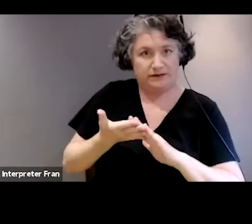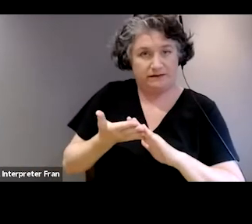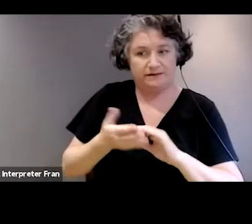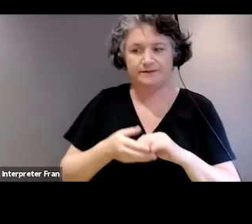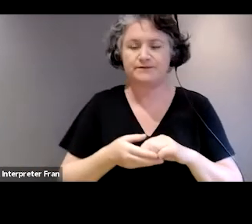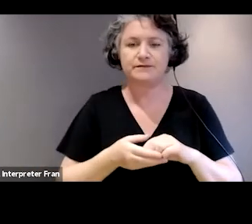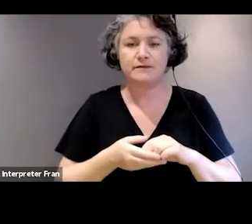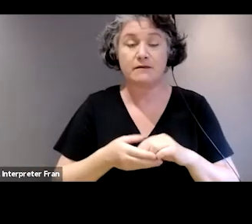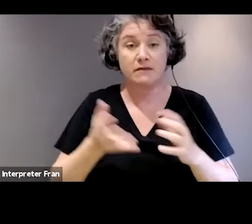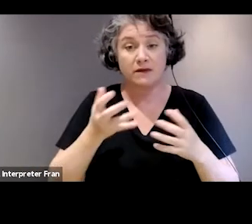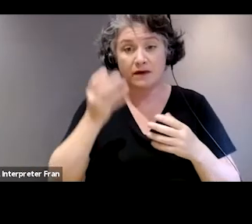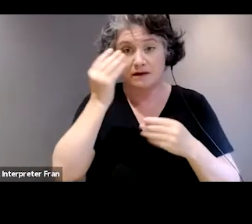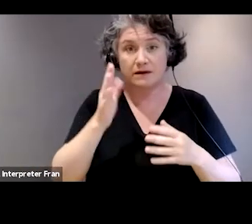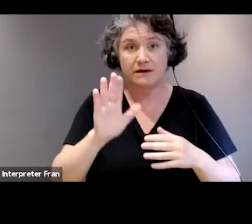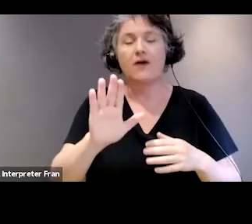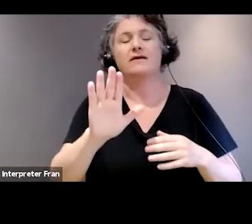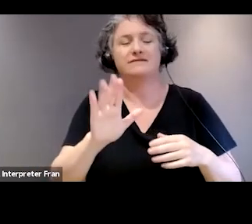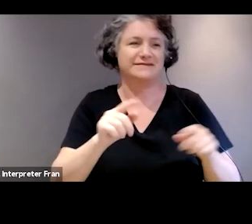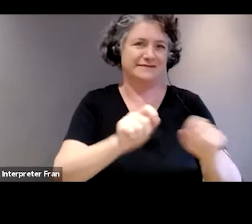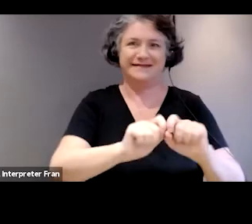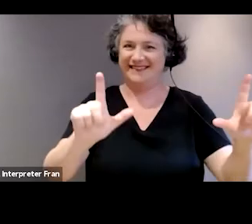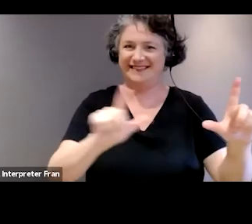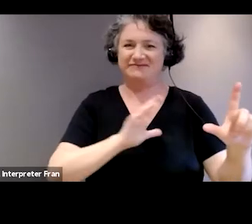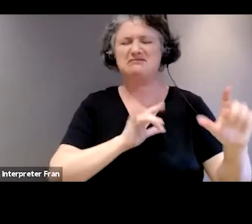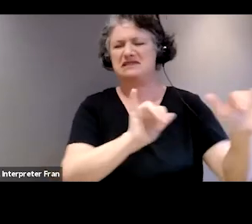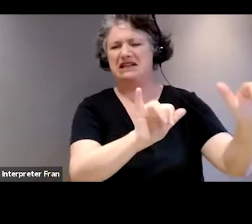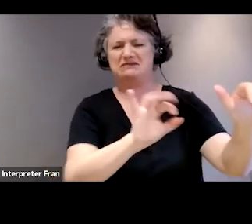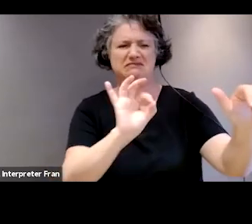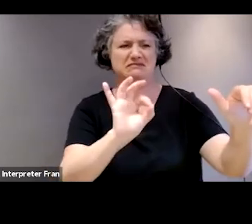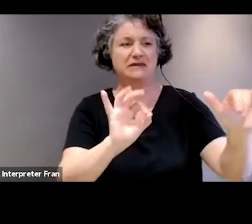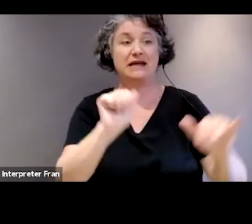planning, and to increase vaccination rates among people with disabilities and their caregivers. We work to share knowledge around COVID 19 infection risks, and of the